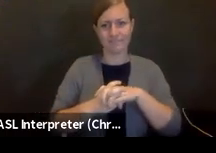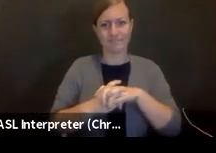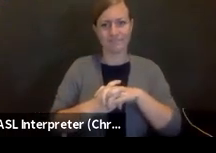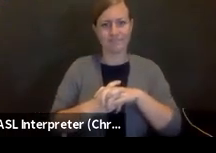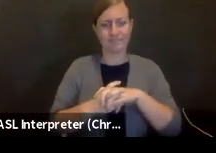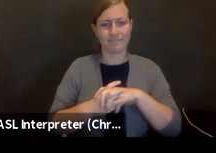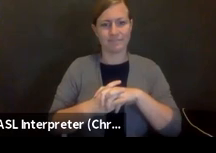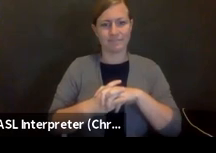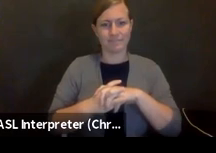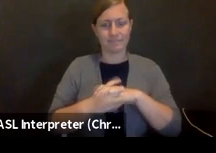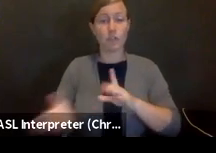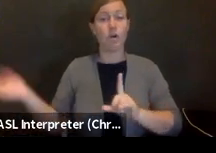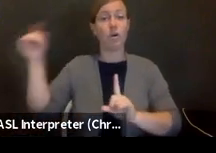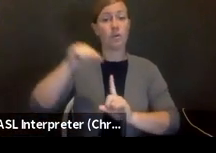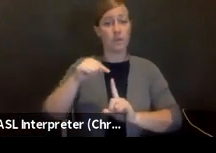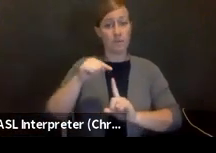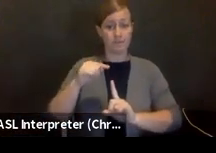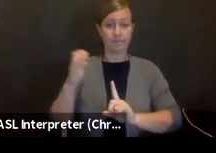ESD 189 - Amy Colburn: Materials, so I can kind of keep looking at some options.